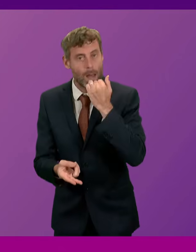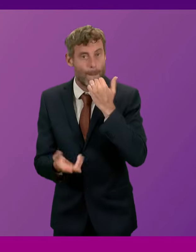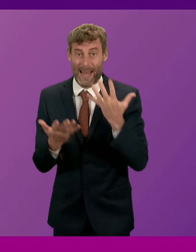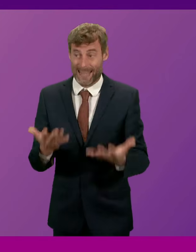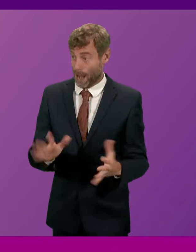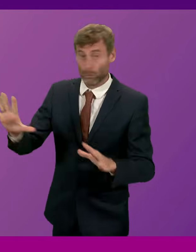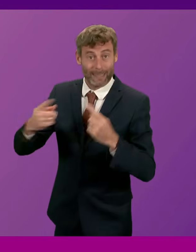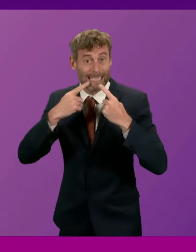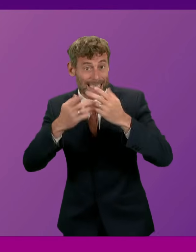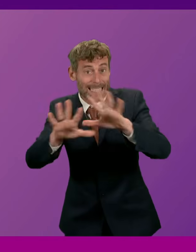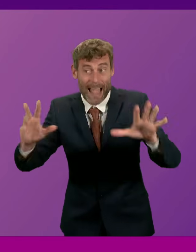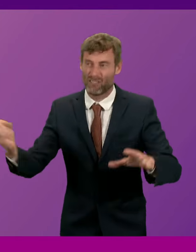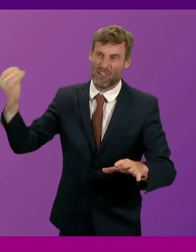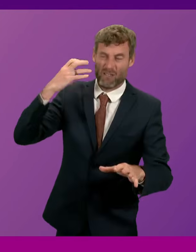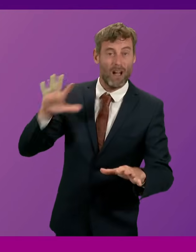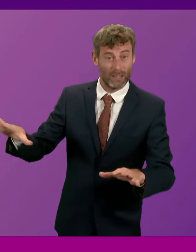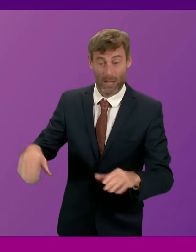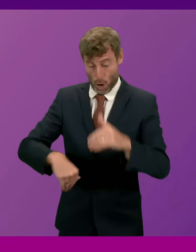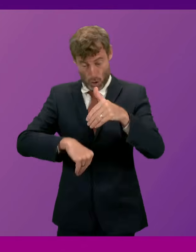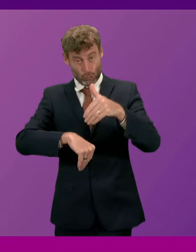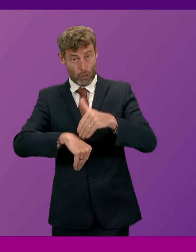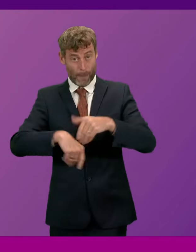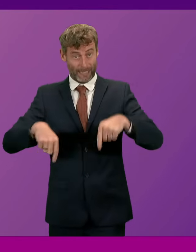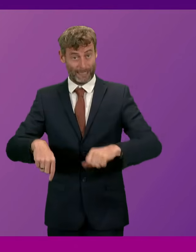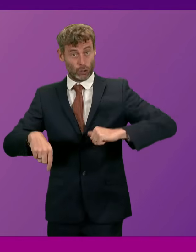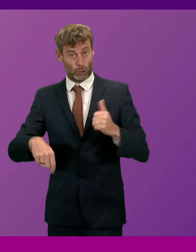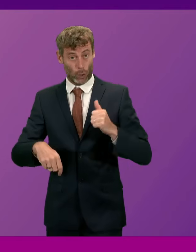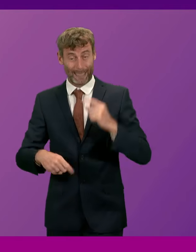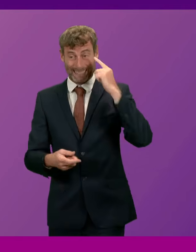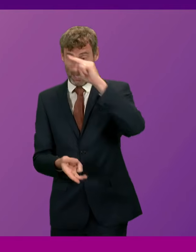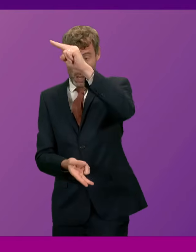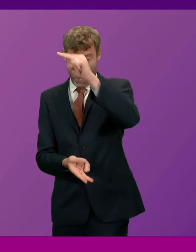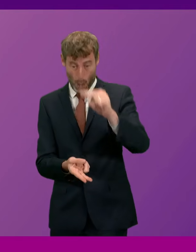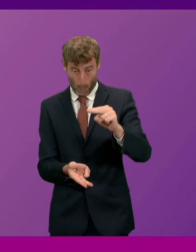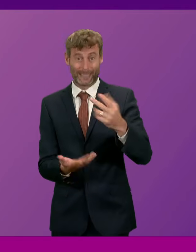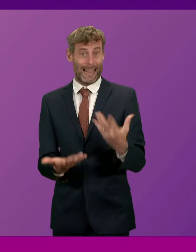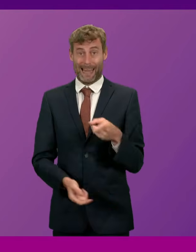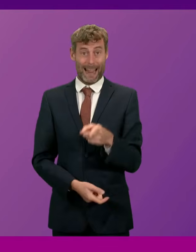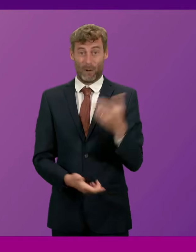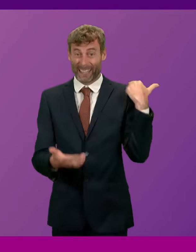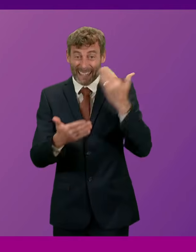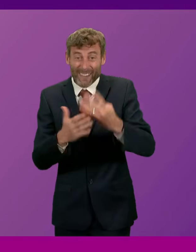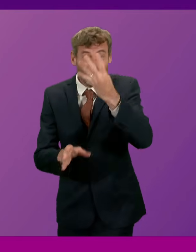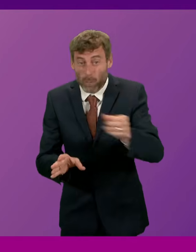again, with all the heckling: crime in Scotland is at one of its lowest levels in 40 years. That